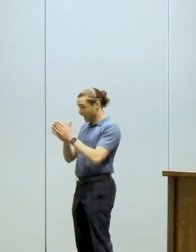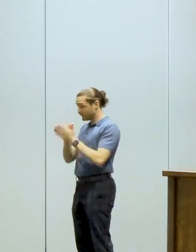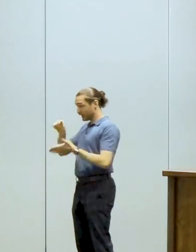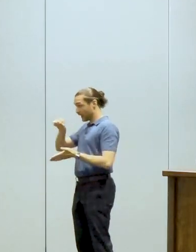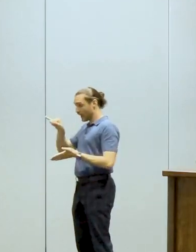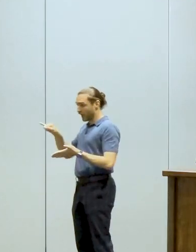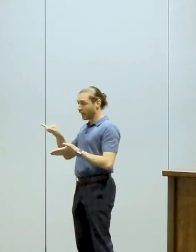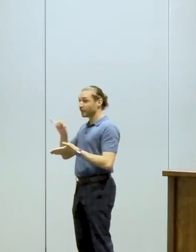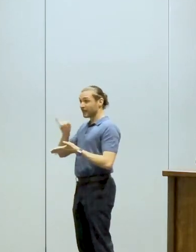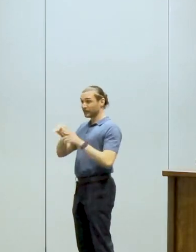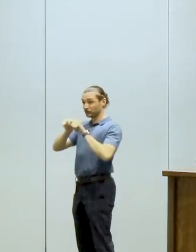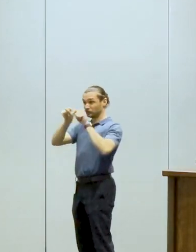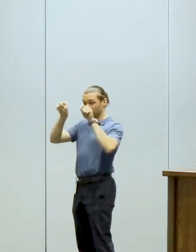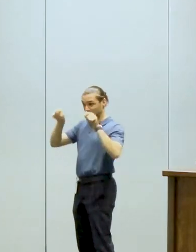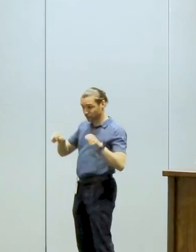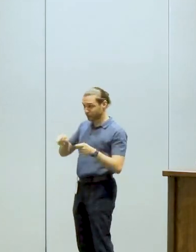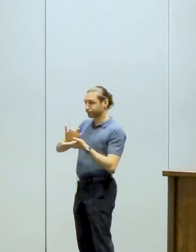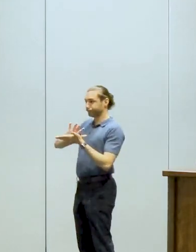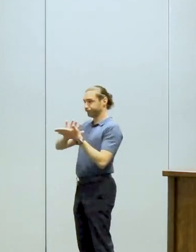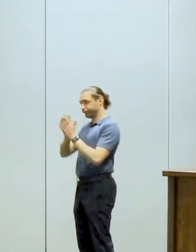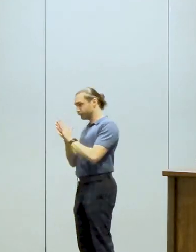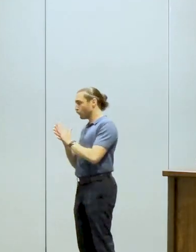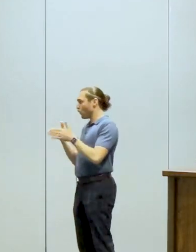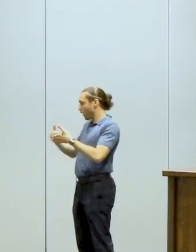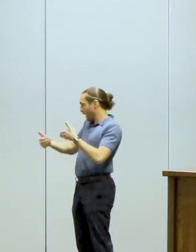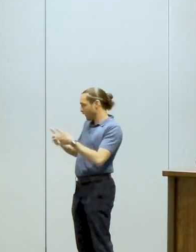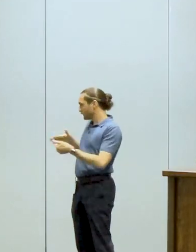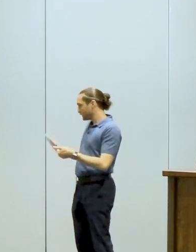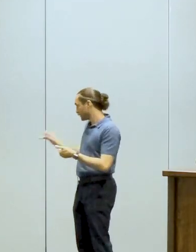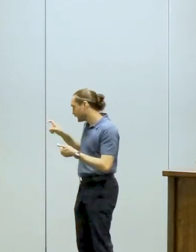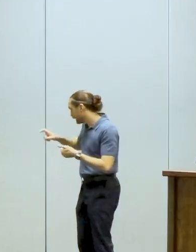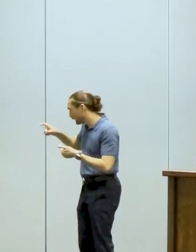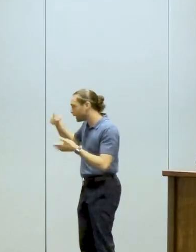to their needs. So, for example, a student can say something